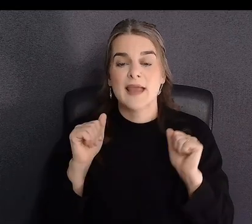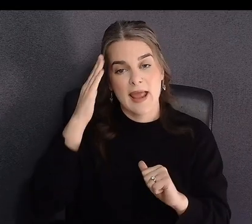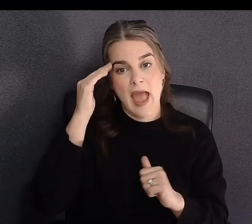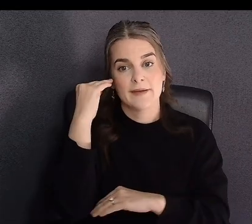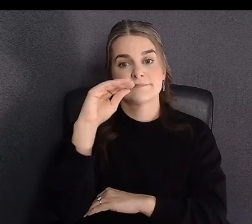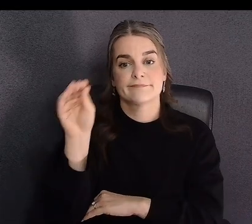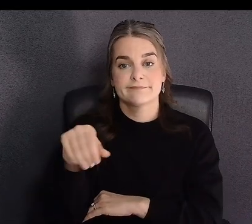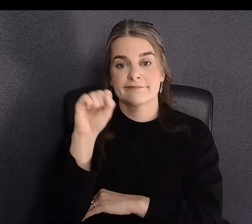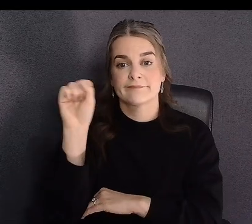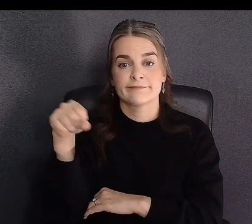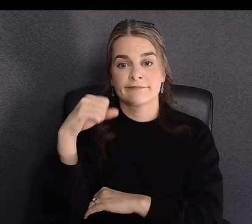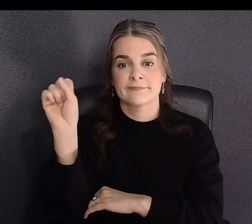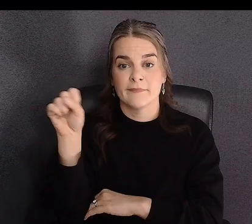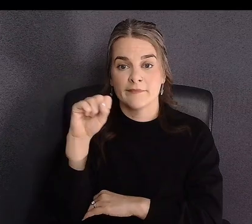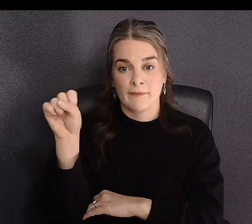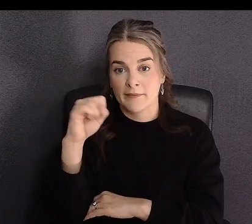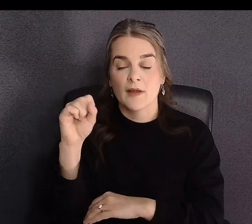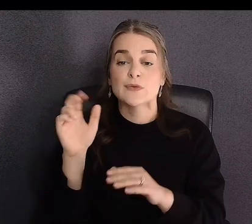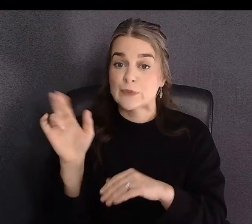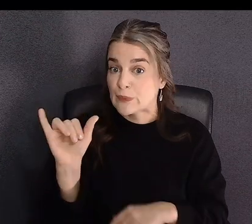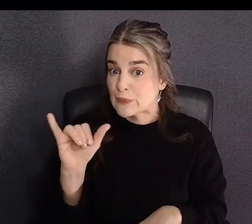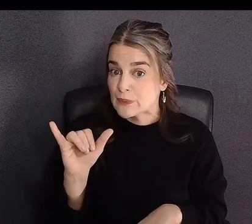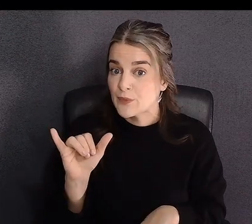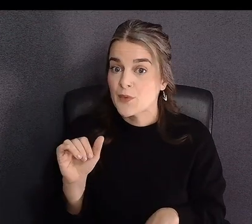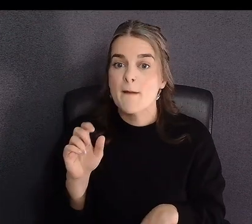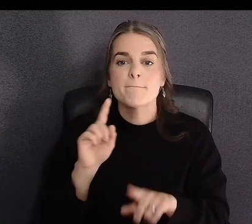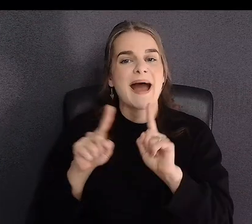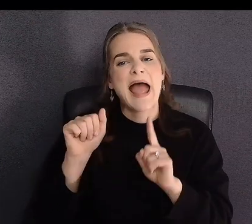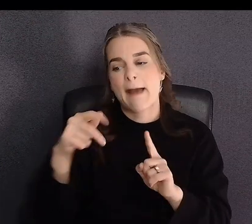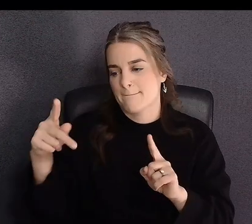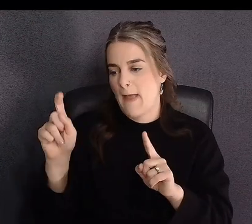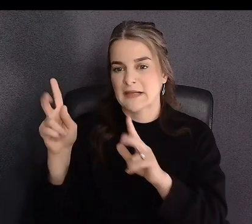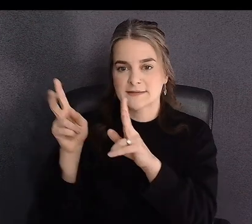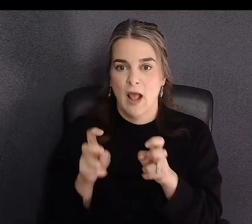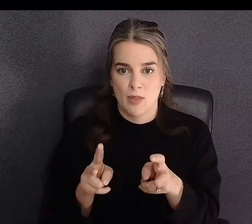You have to download the app onto a PC or a laptop,